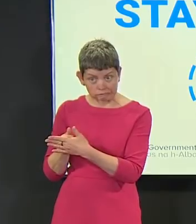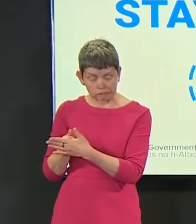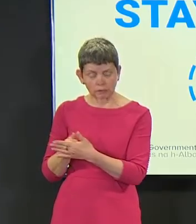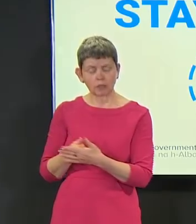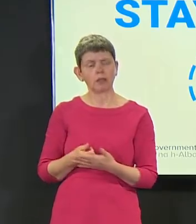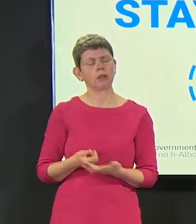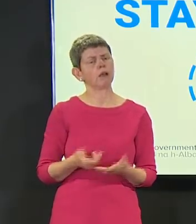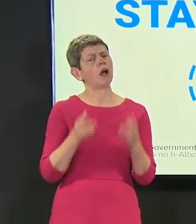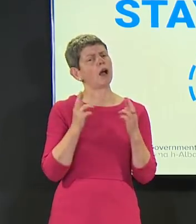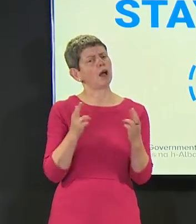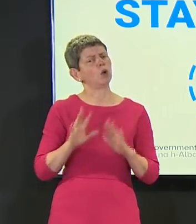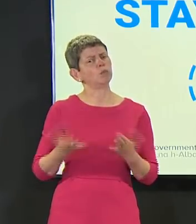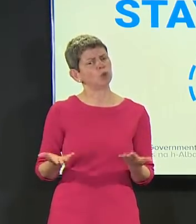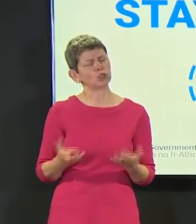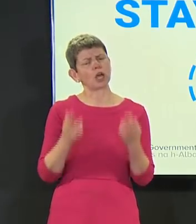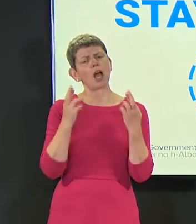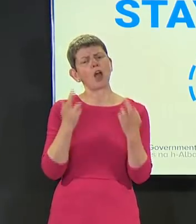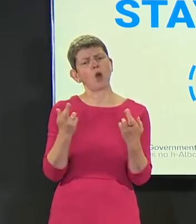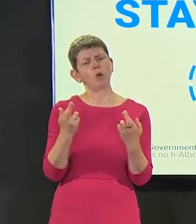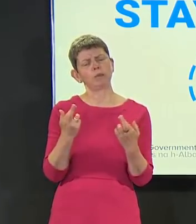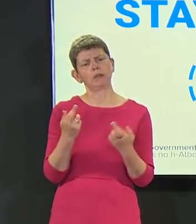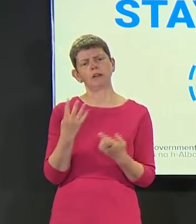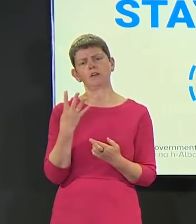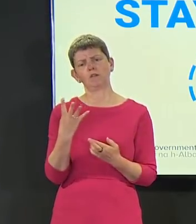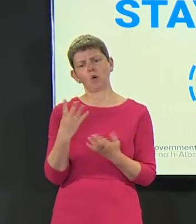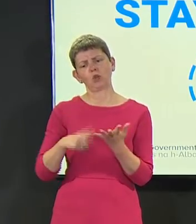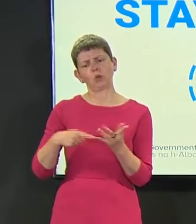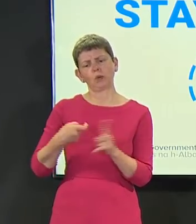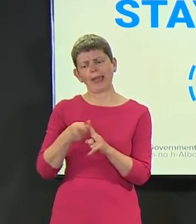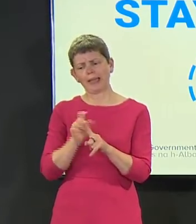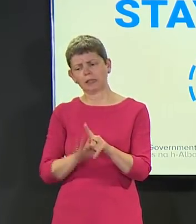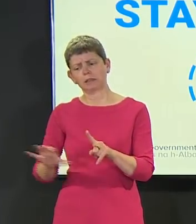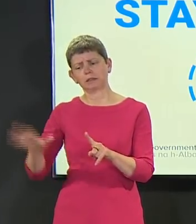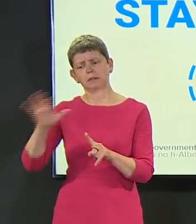in the uk will be appropriately cautious when it comes to international travel because it